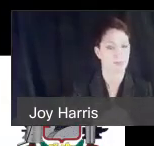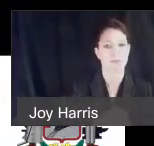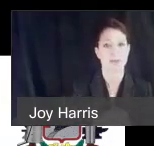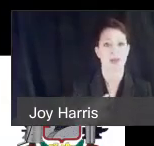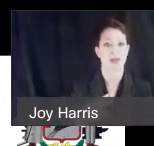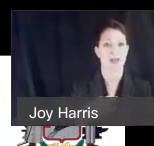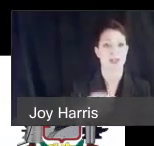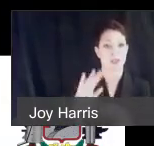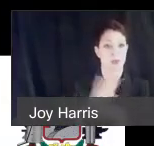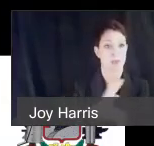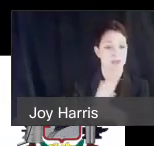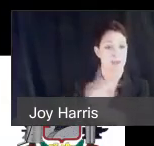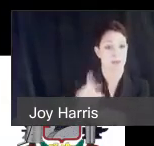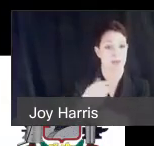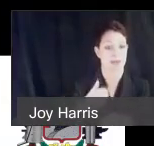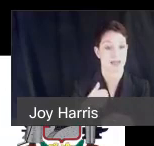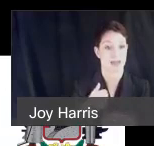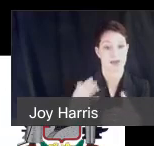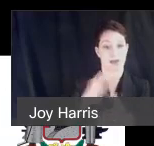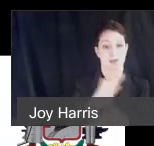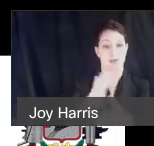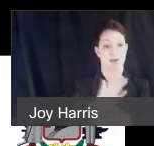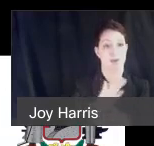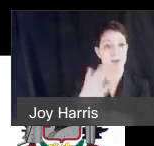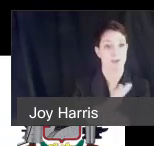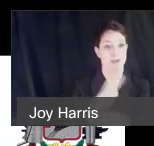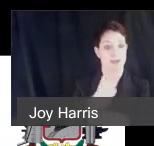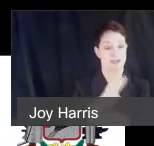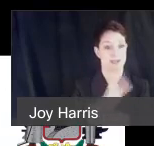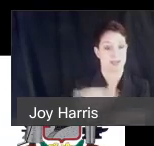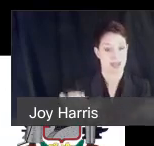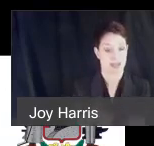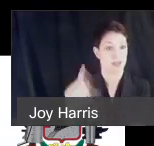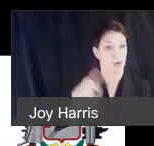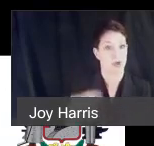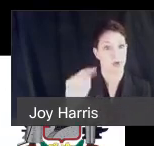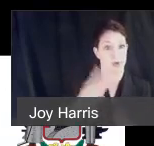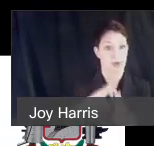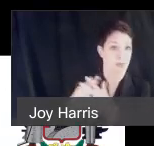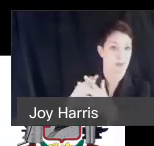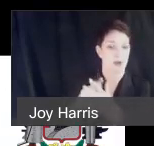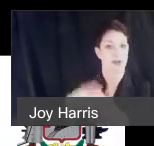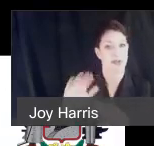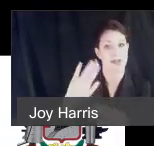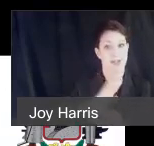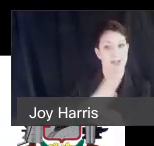must have their primary business activity in North American Industry Classification System Sub-